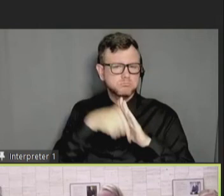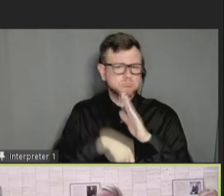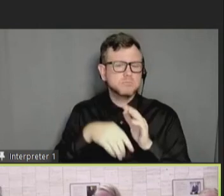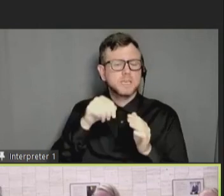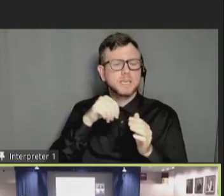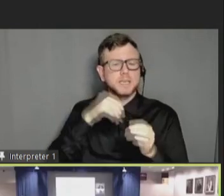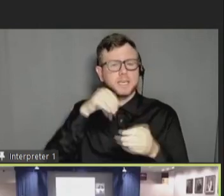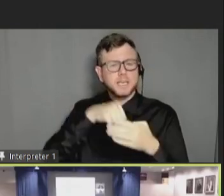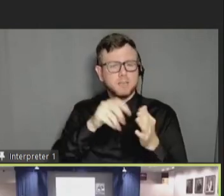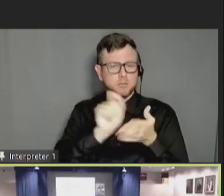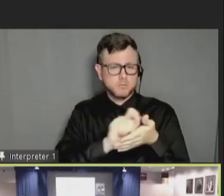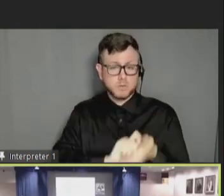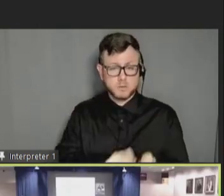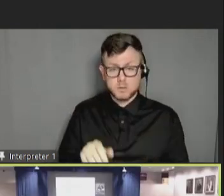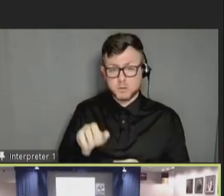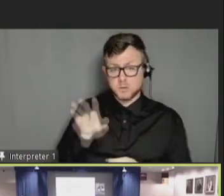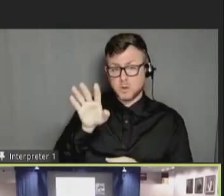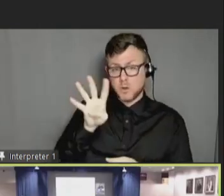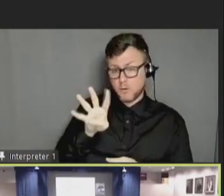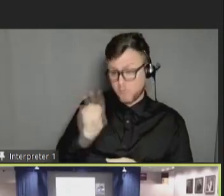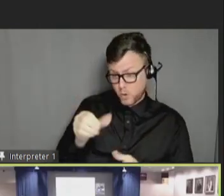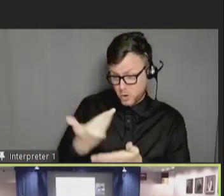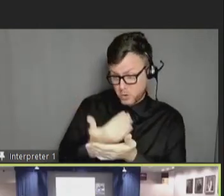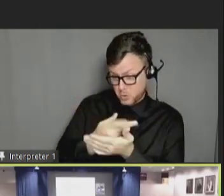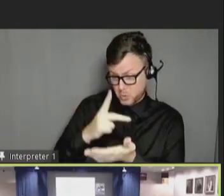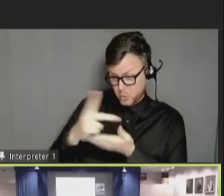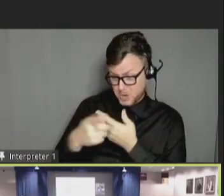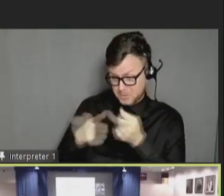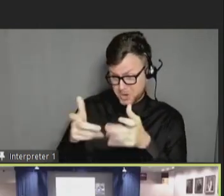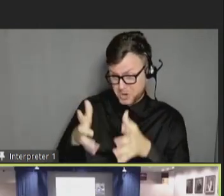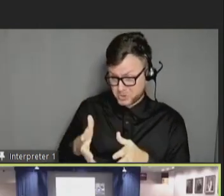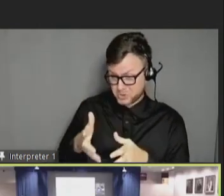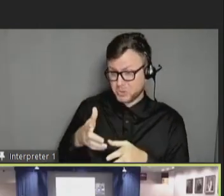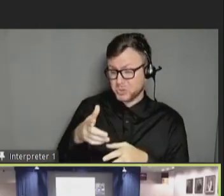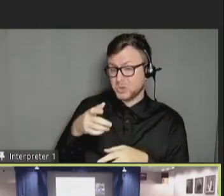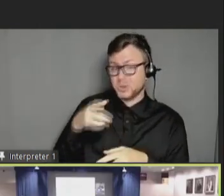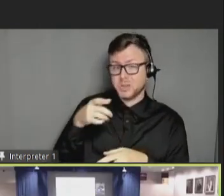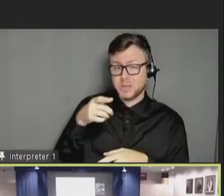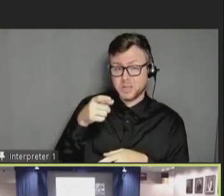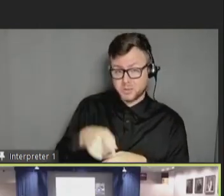40 or more new program managers are oriented or being oriented.